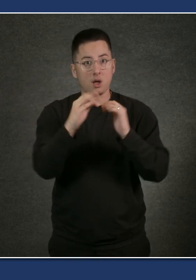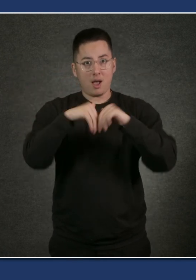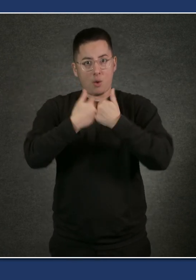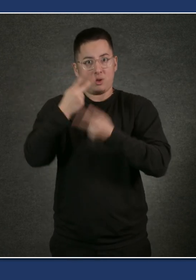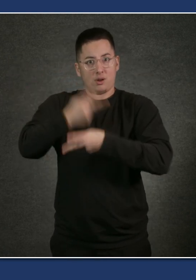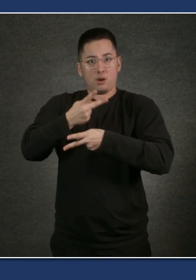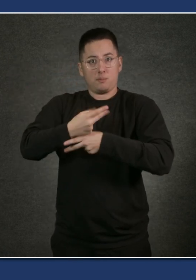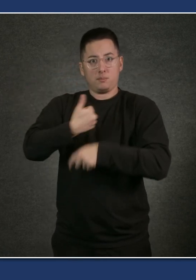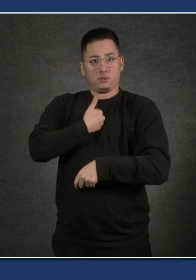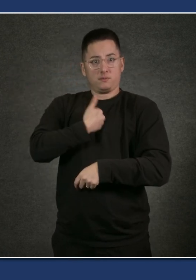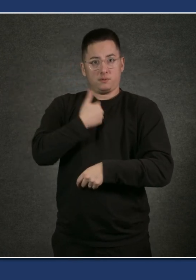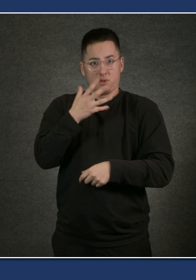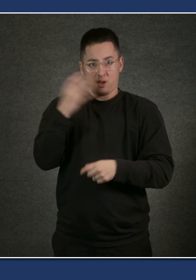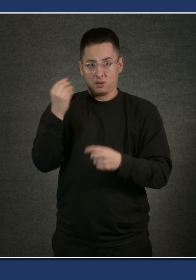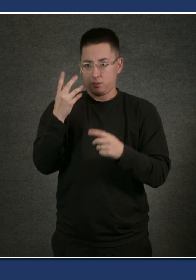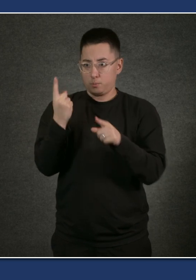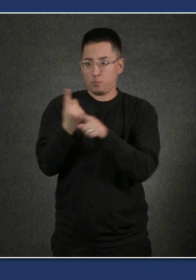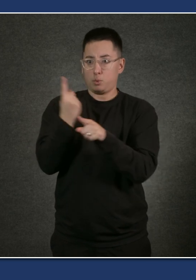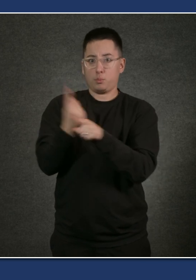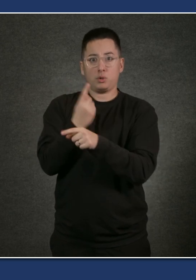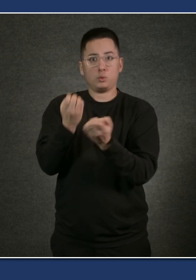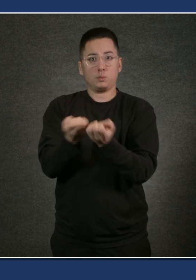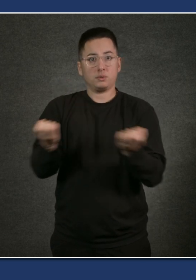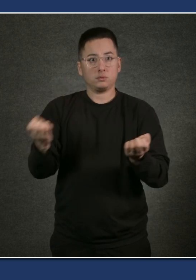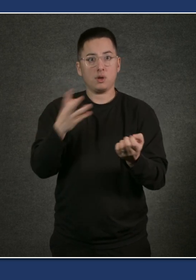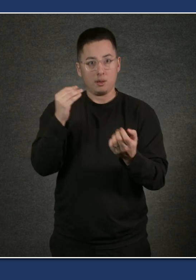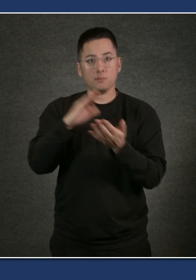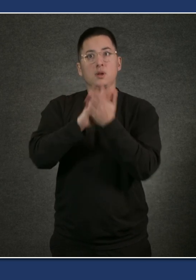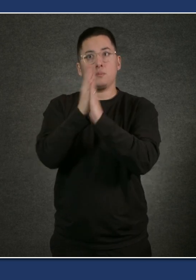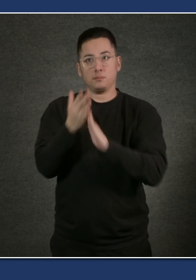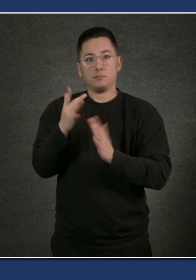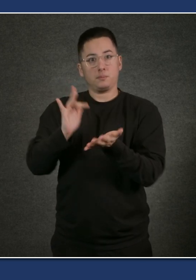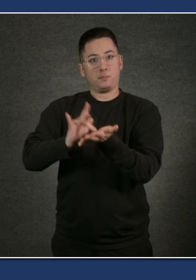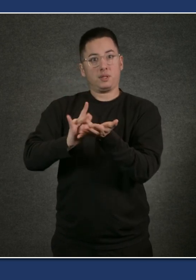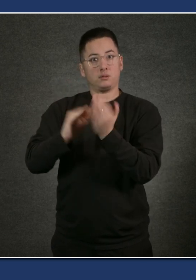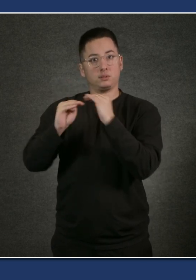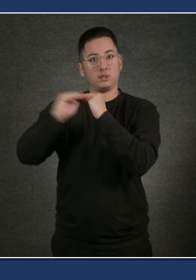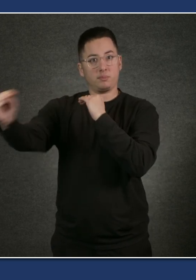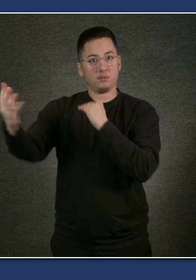It doesn't allow for individuals to get proper equipment, become medically stable.